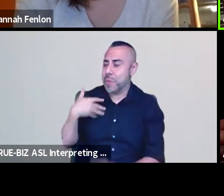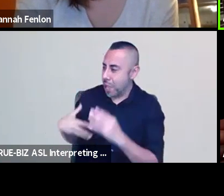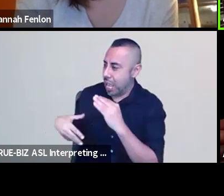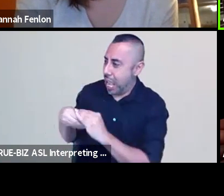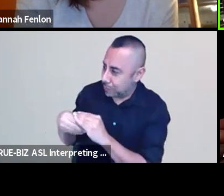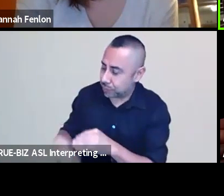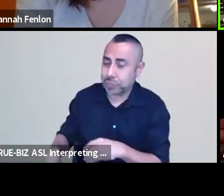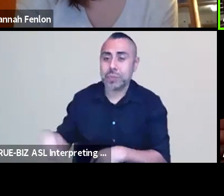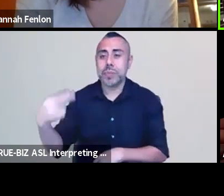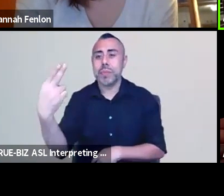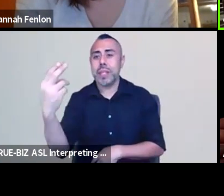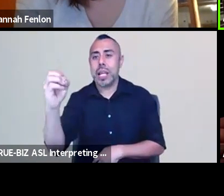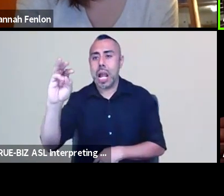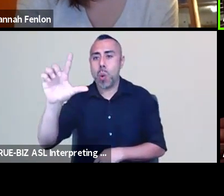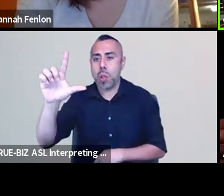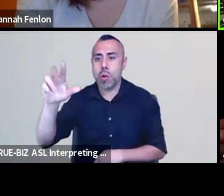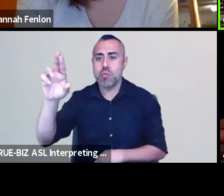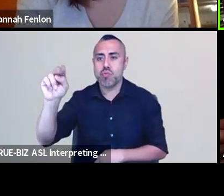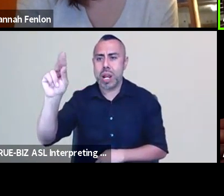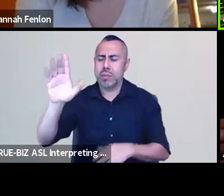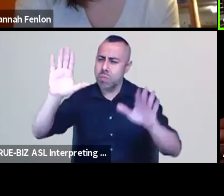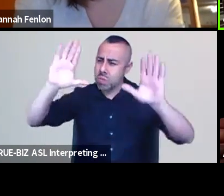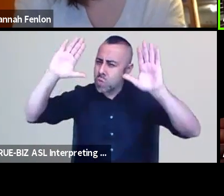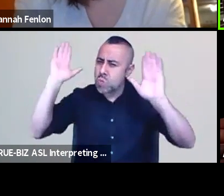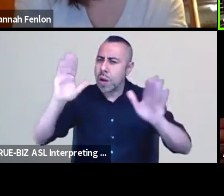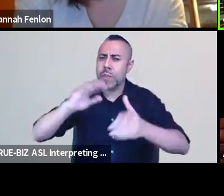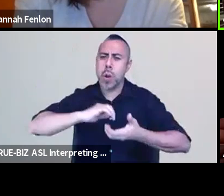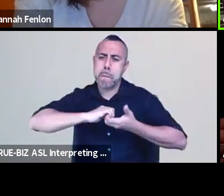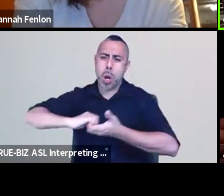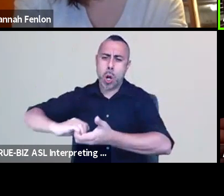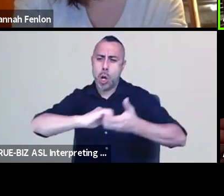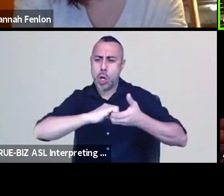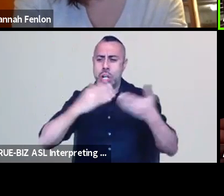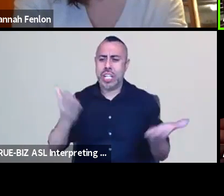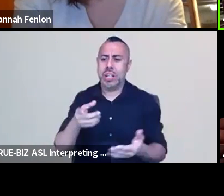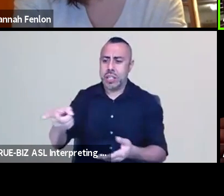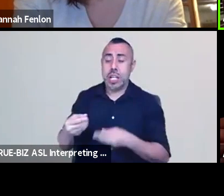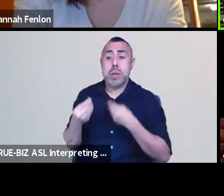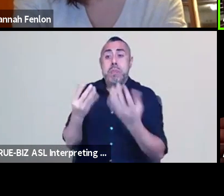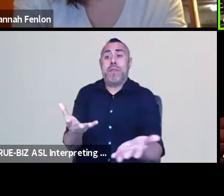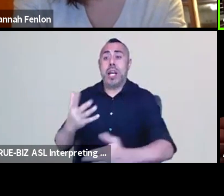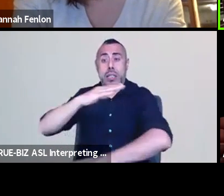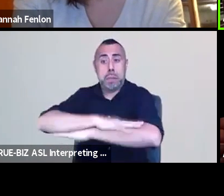in all of this, they've provided the platform for this to happen this evening. Funds for the ASL interpreters